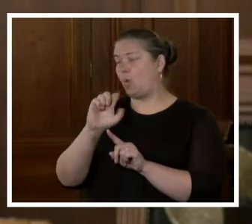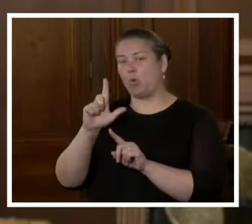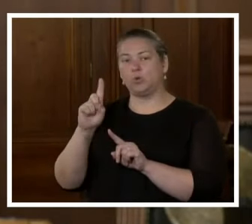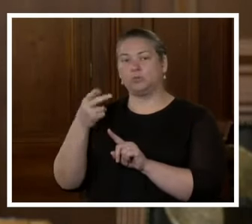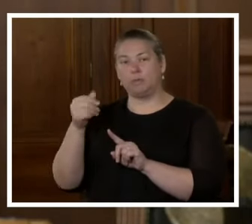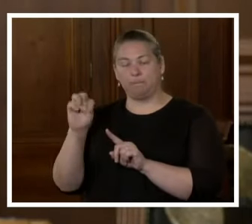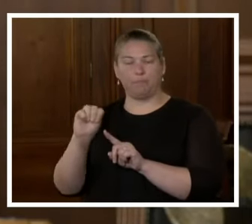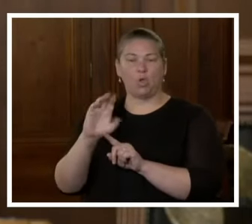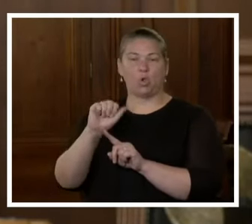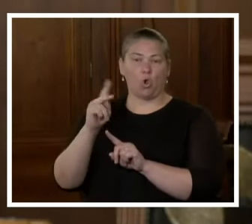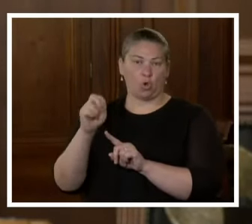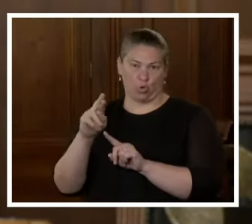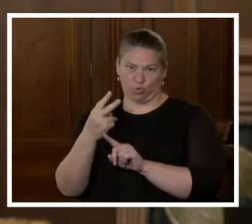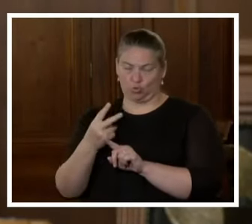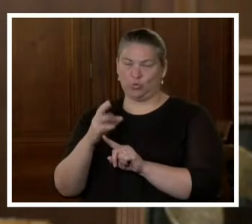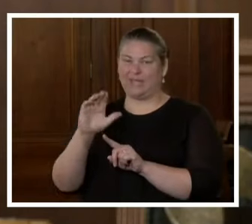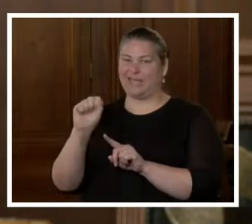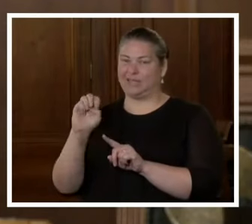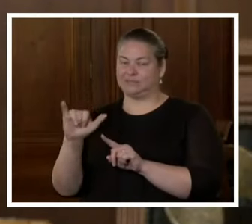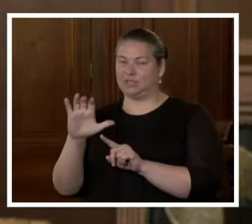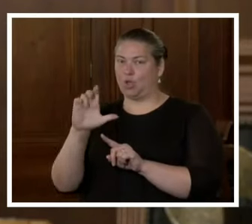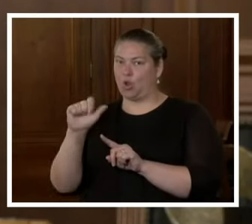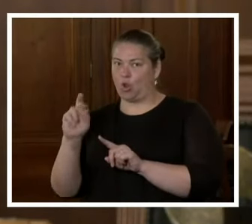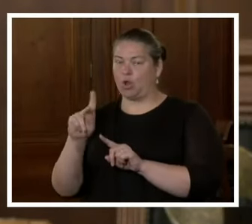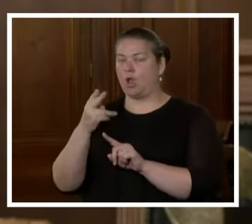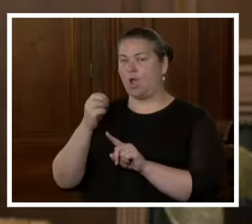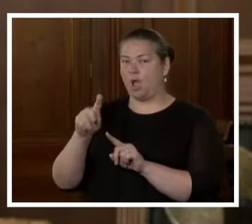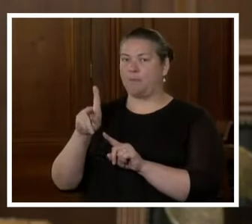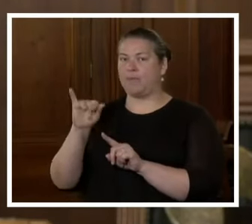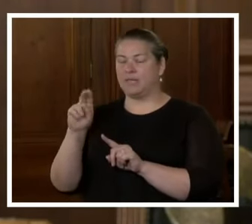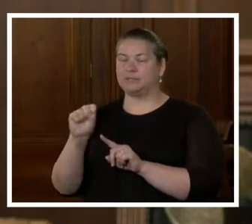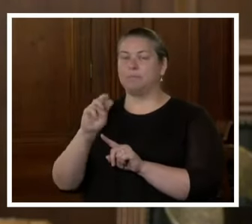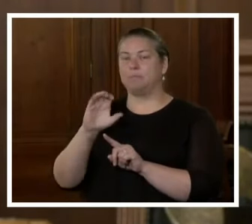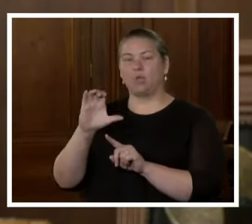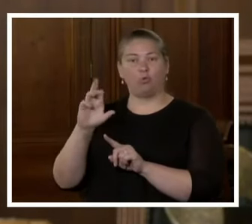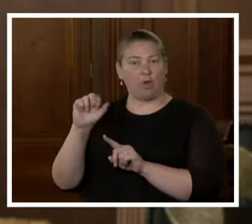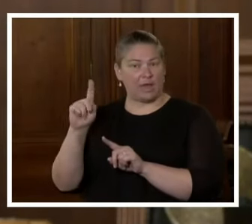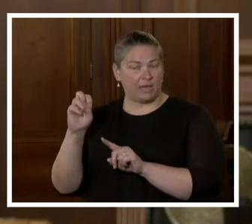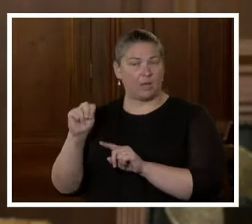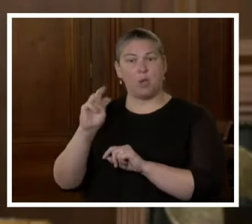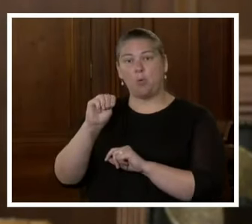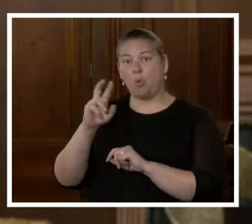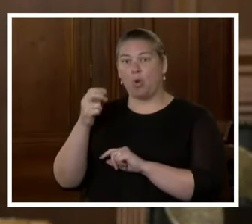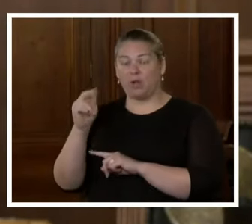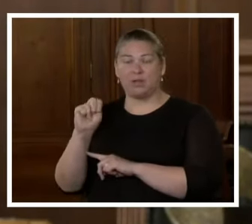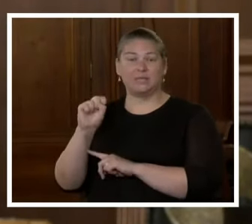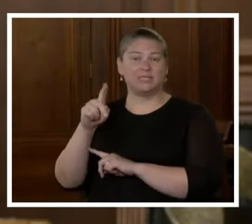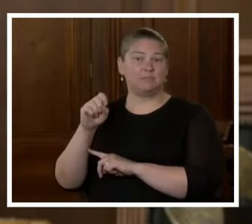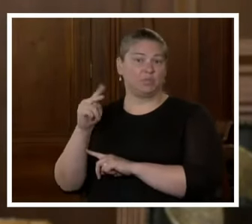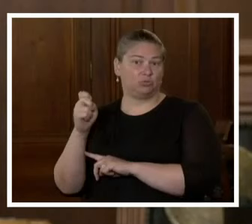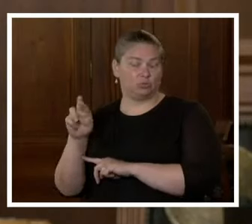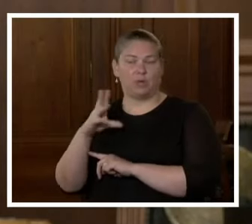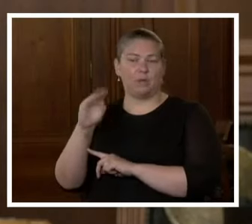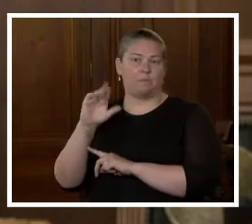HOPKINS. 48-YEAR-OLD MAN FROM SHELBY. 9 III-YEAR-OLD WOMAN FROM